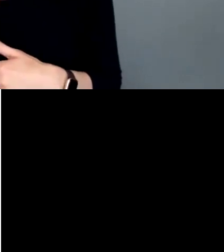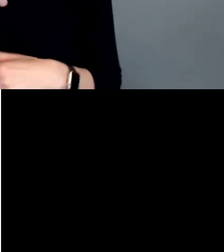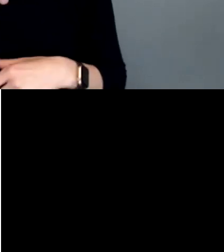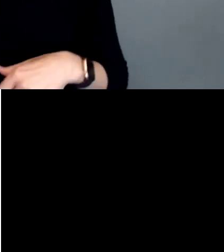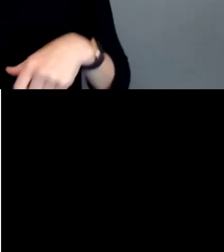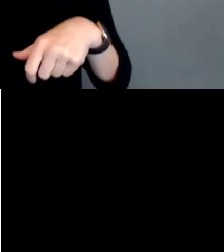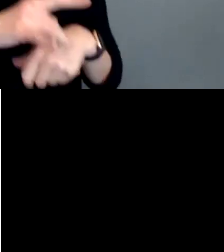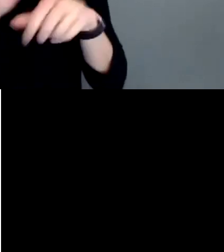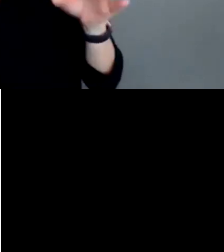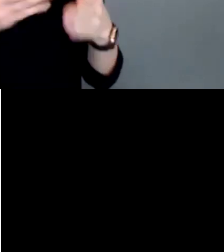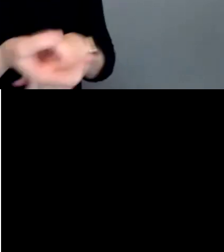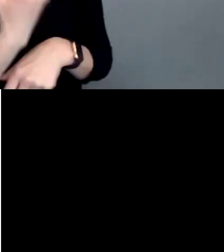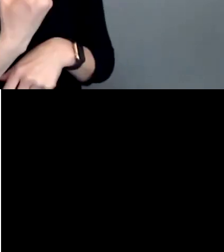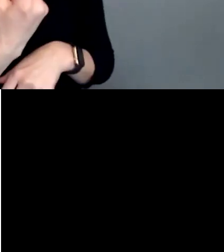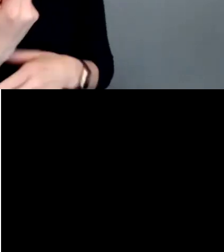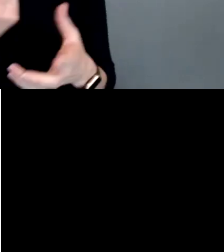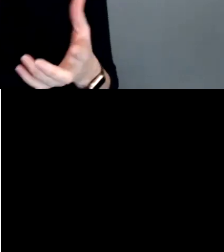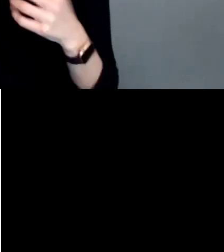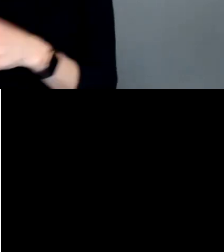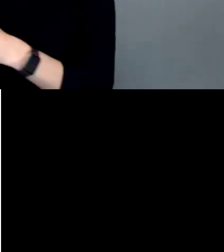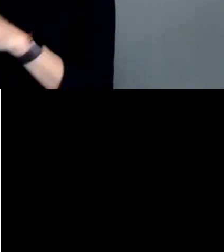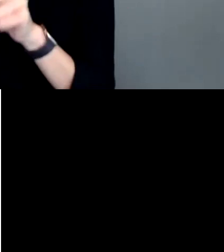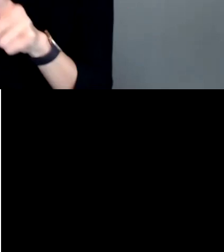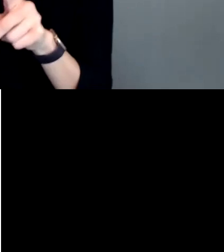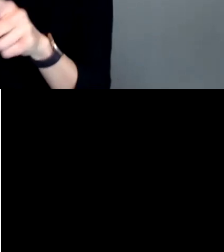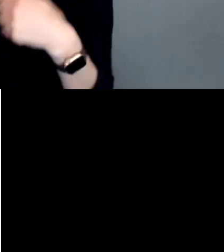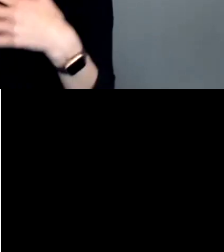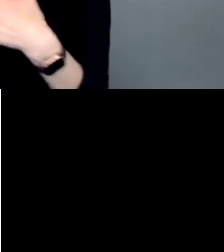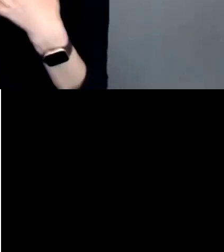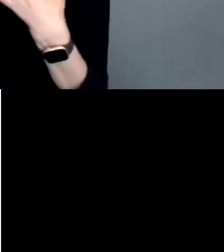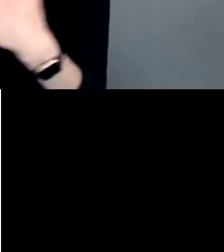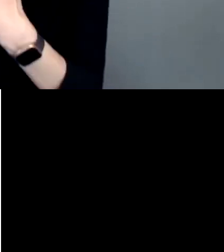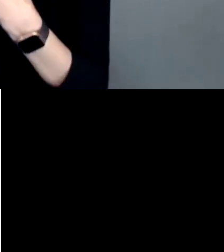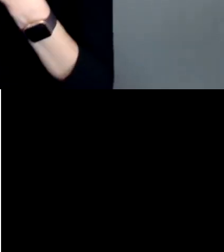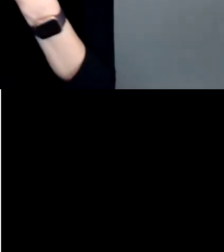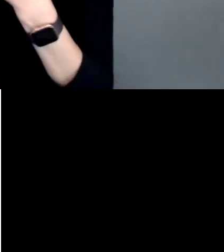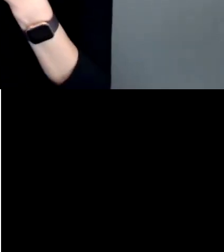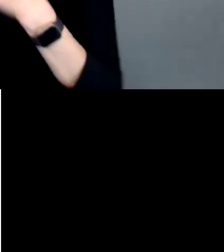neurodivergent individuals have a choice. You know, if